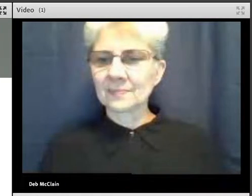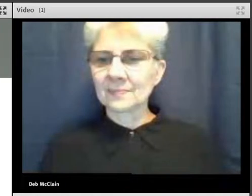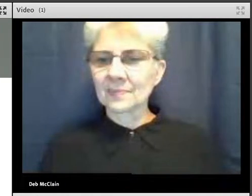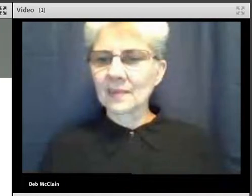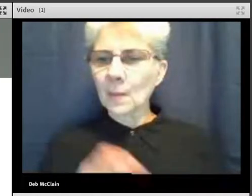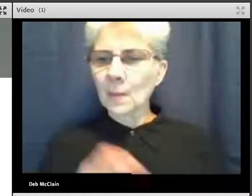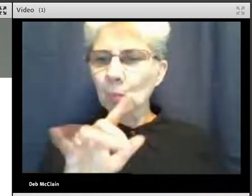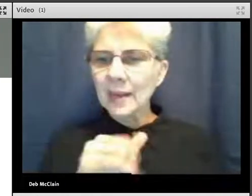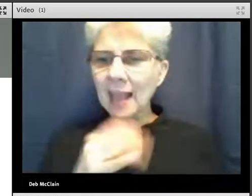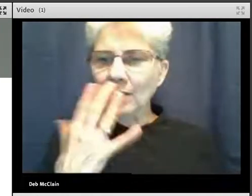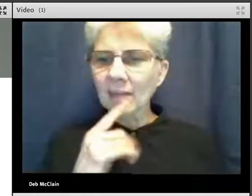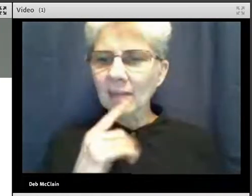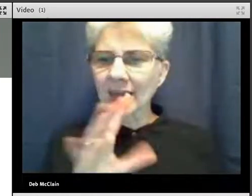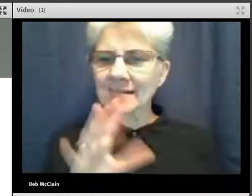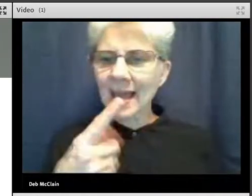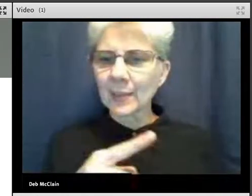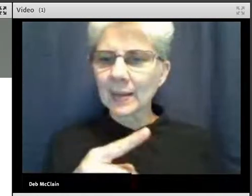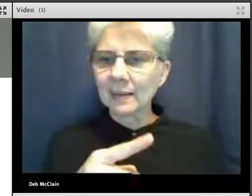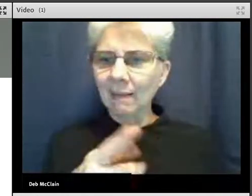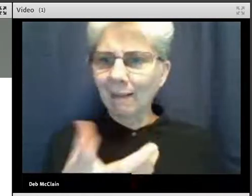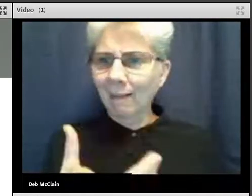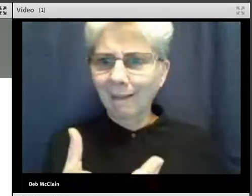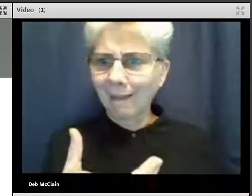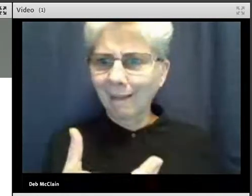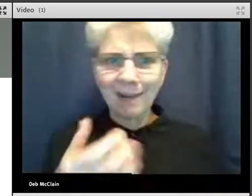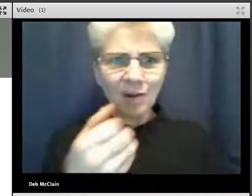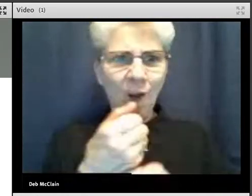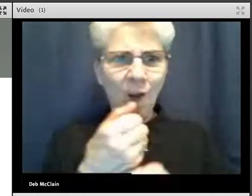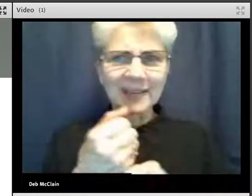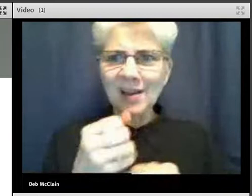Brittany, you see the next slide. I don't even know how that's happening.